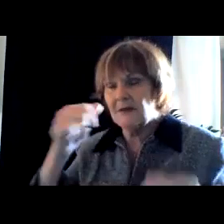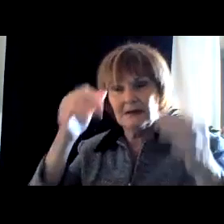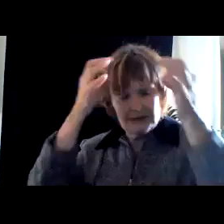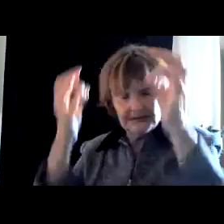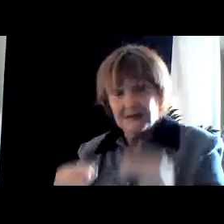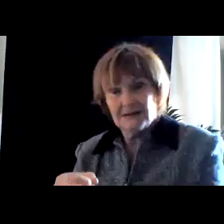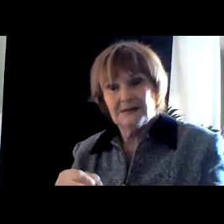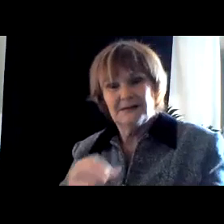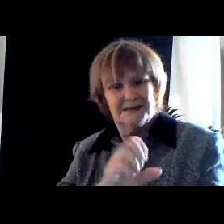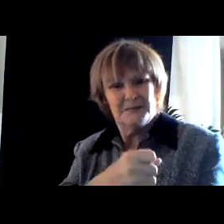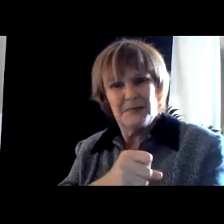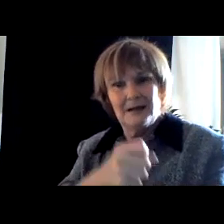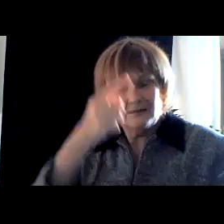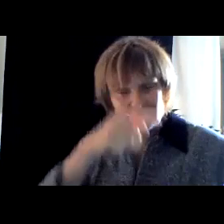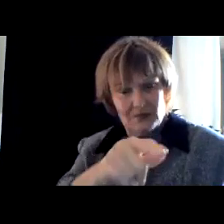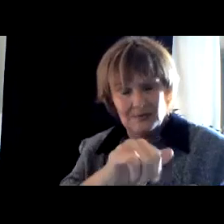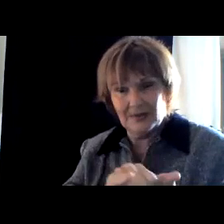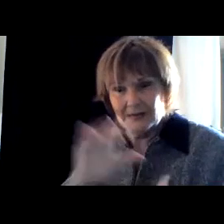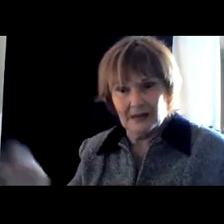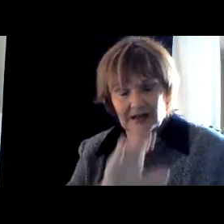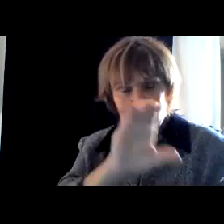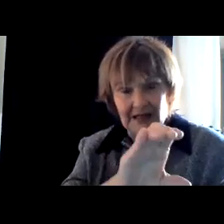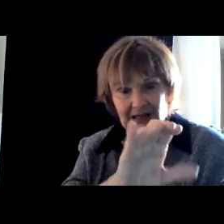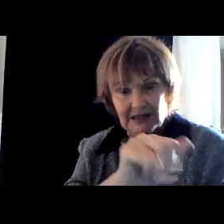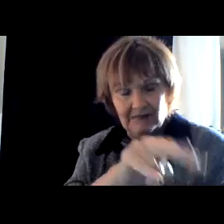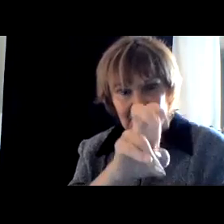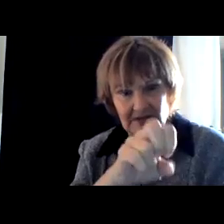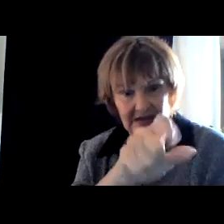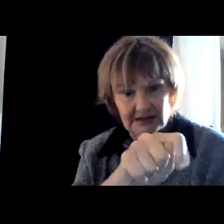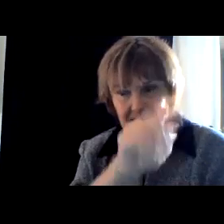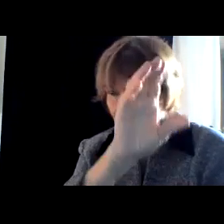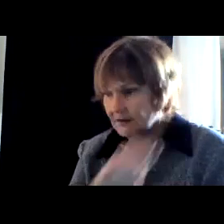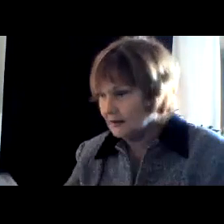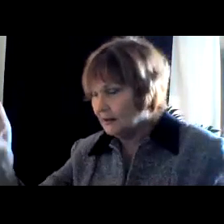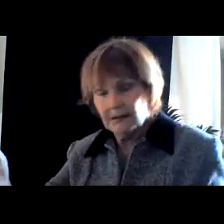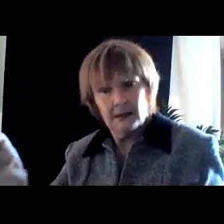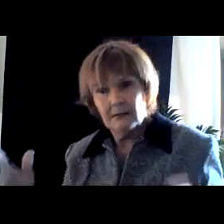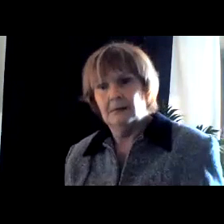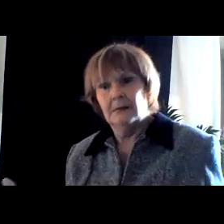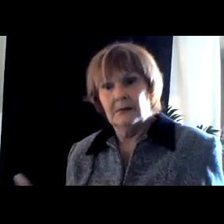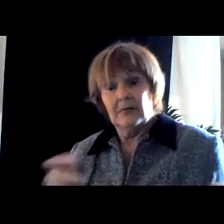to not invest in one thing, but to invest in another. And so if that is happening in your community, just be aware of that